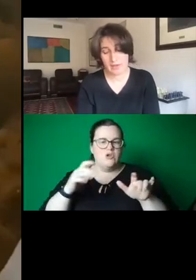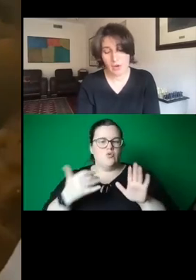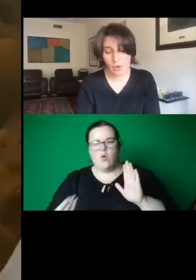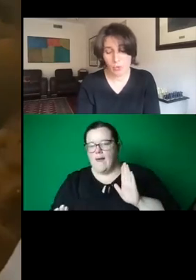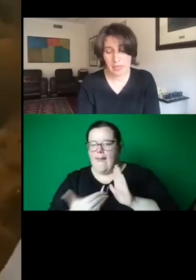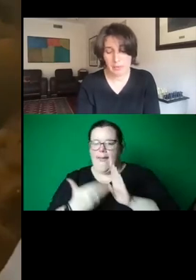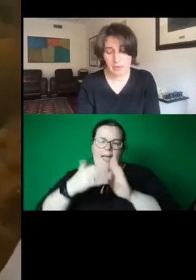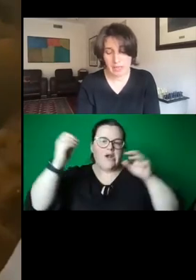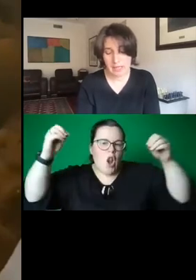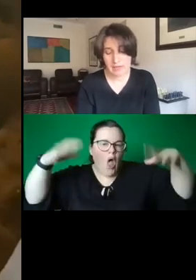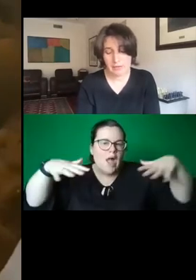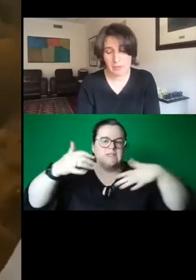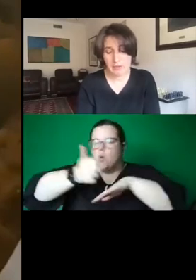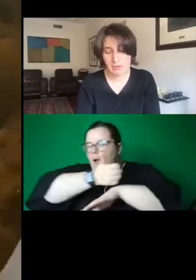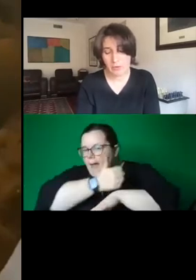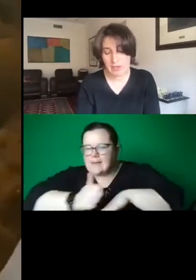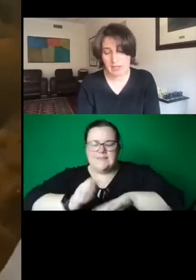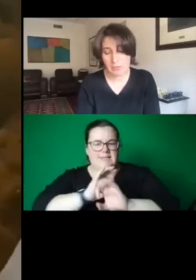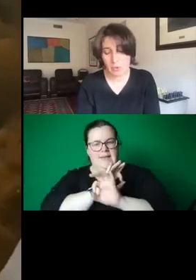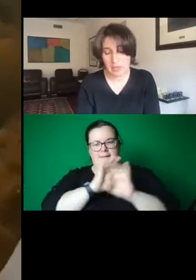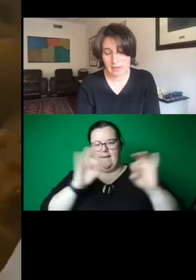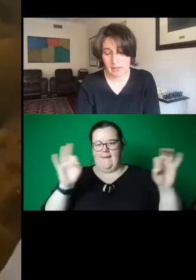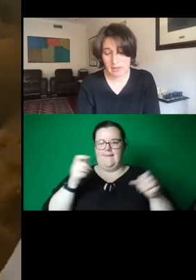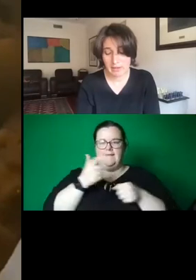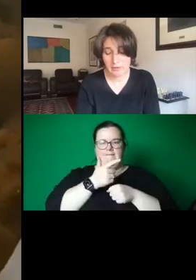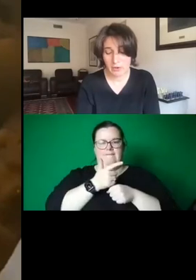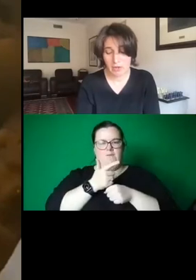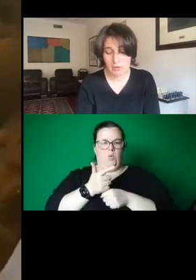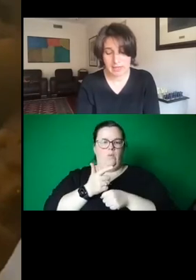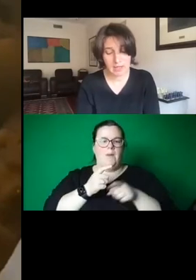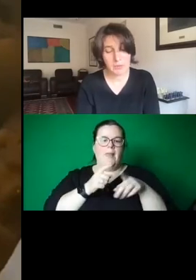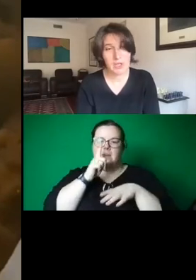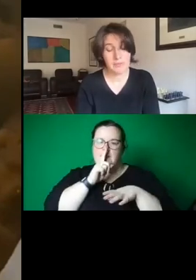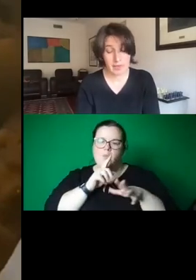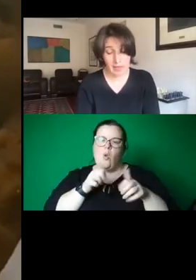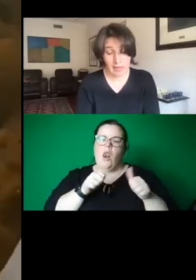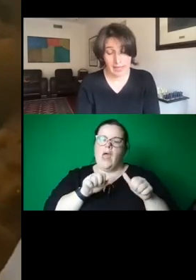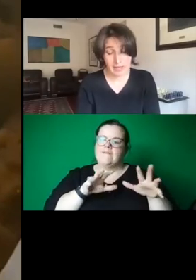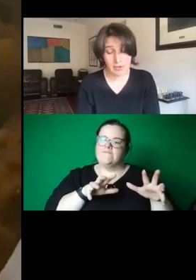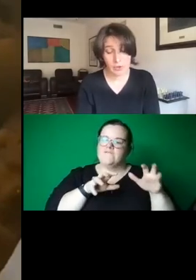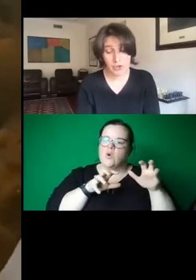all people in the film are frozen in that moment like a photograph or a sculpture against the logic